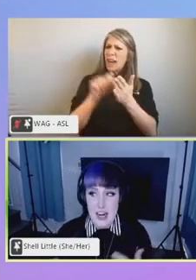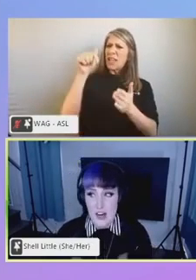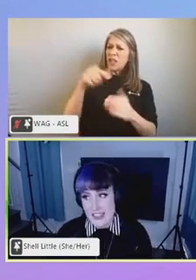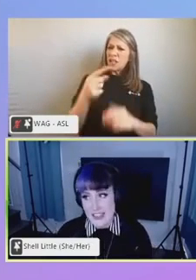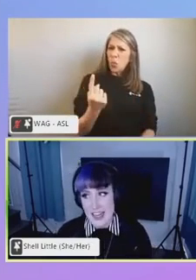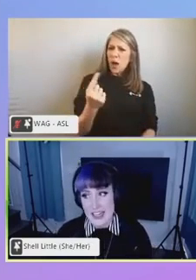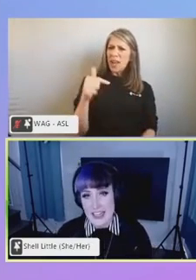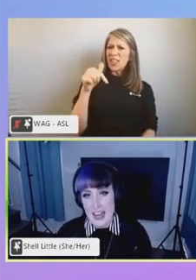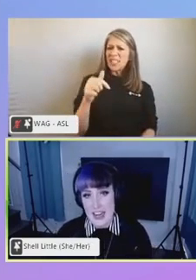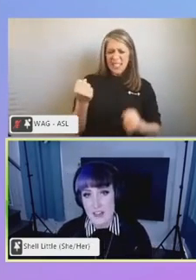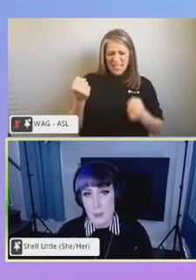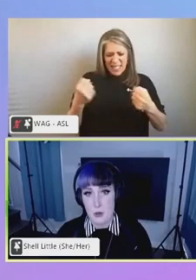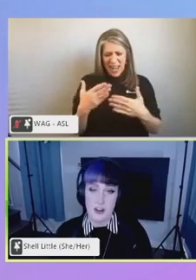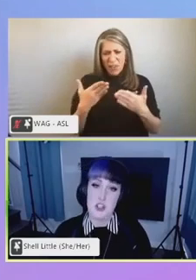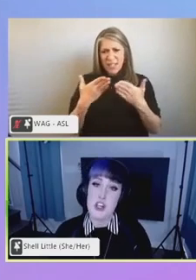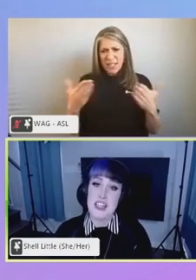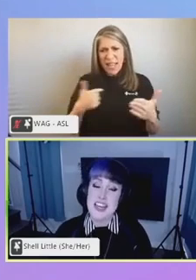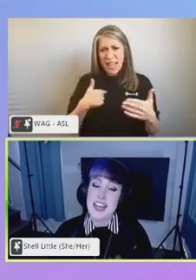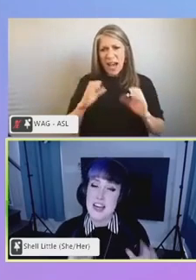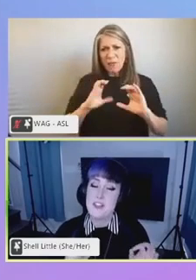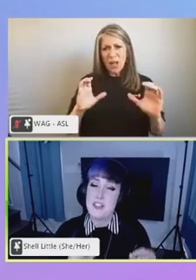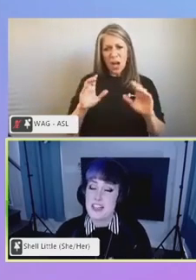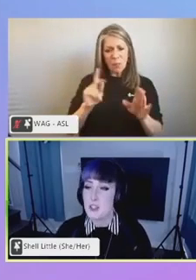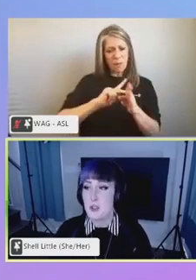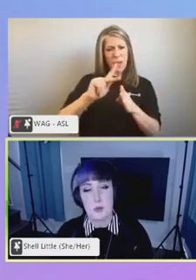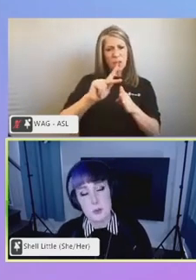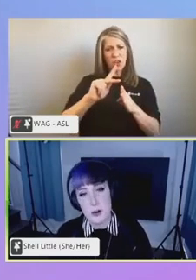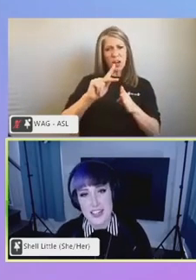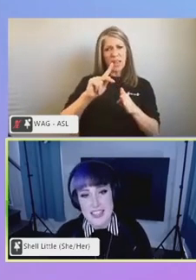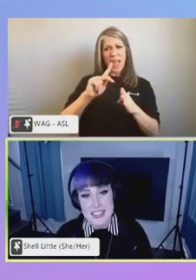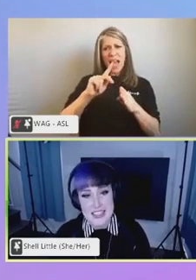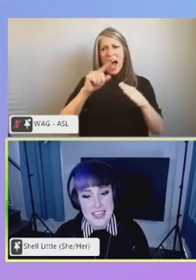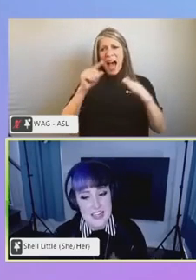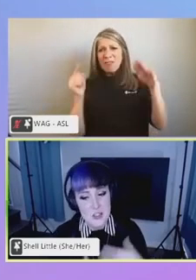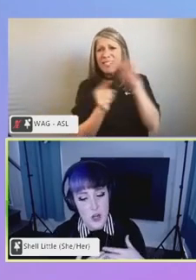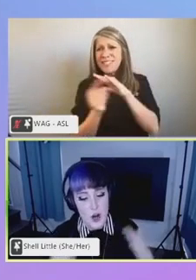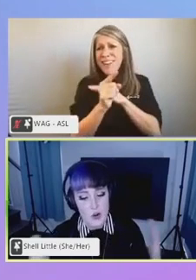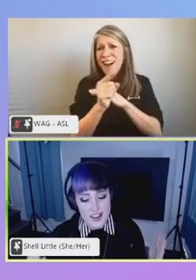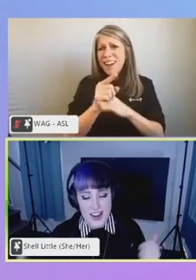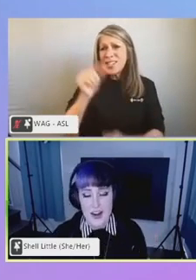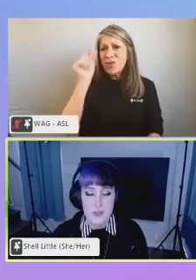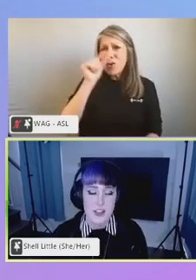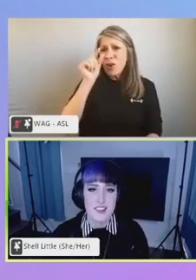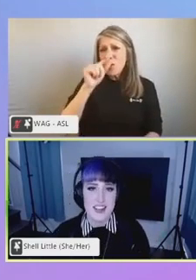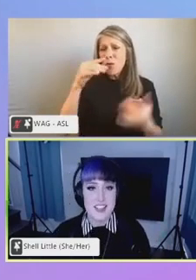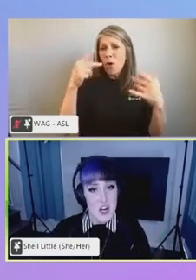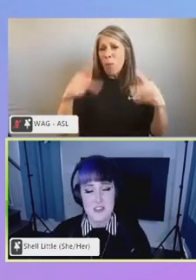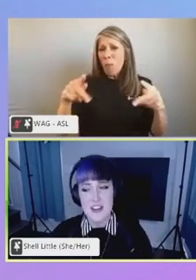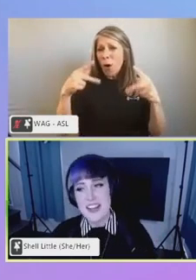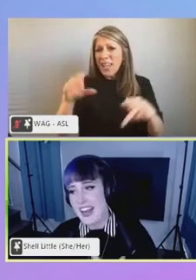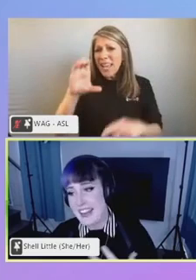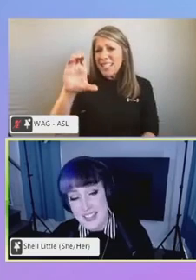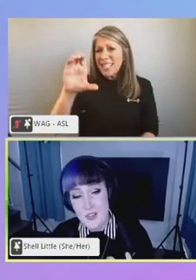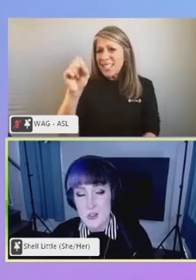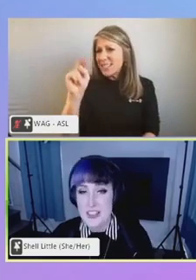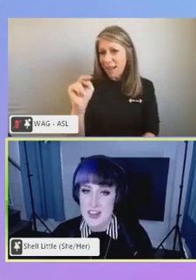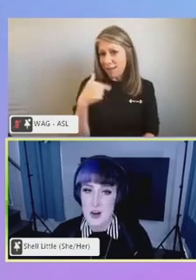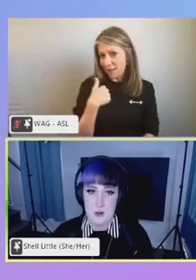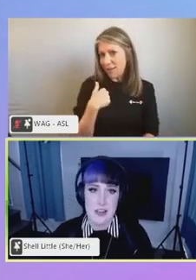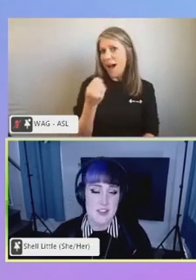was very difficult. I have never struggled to write a talk more than I have struggled to write this one. This is the scariest thing that I have done